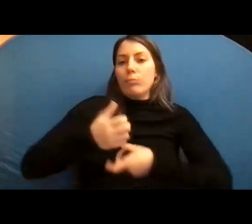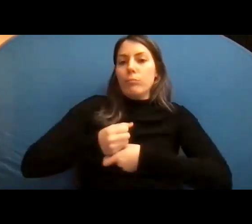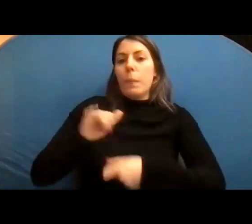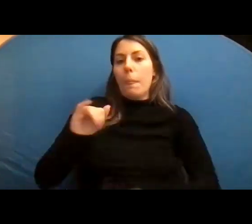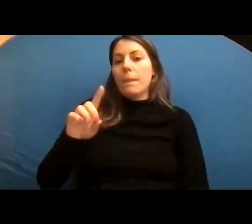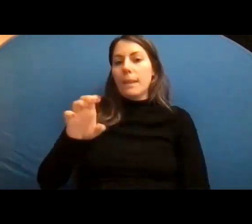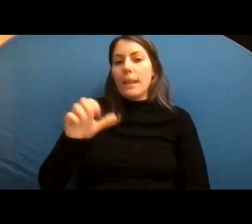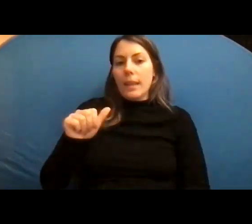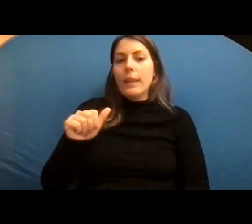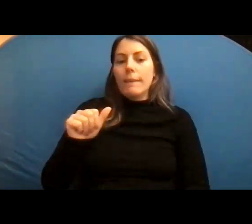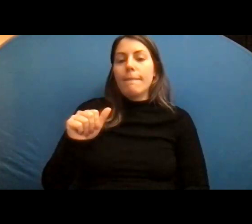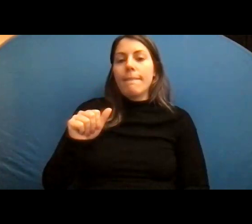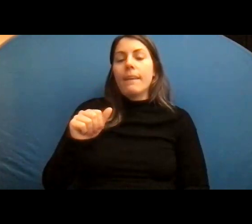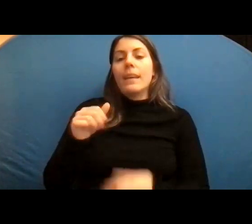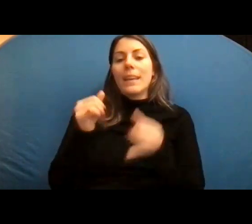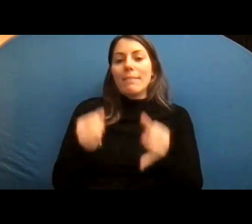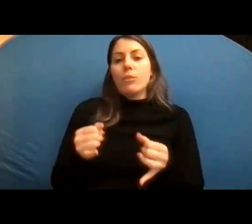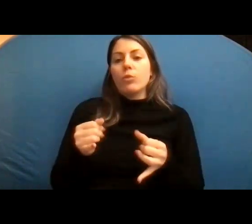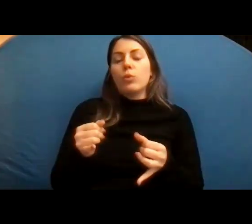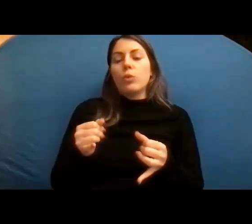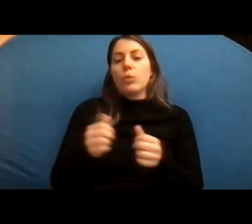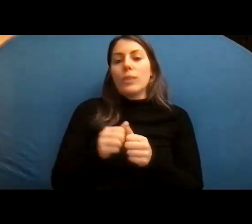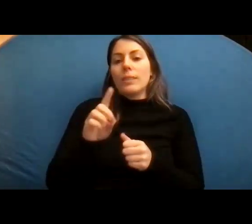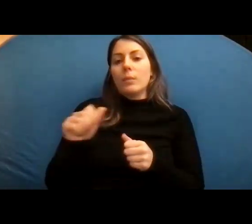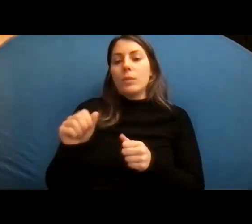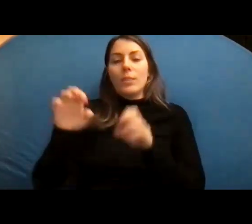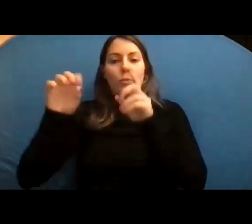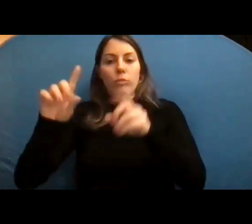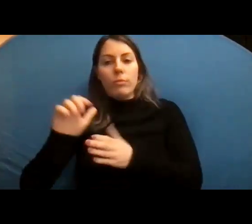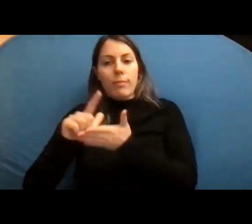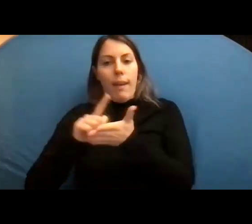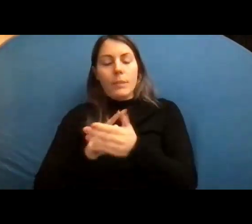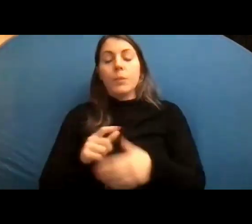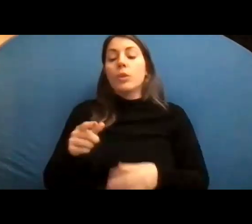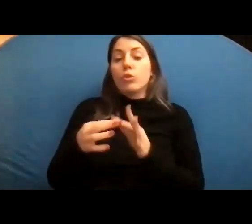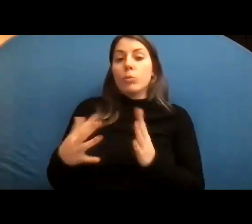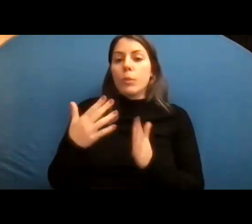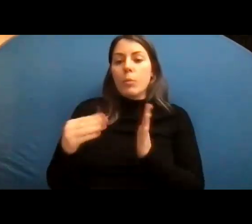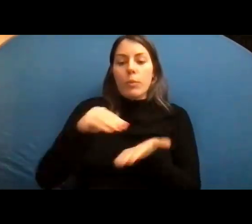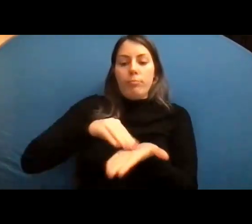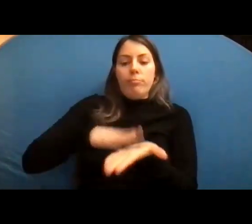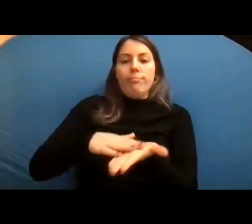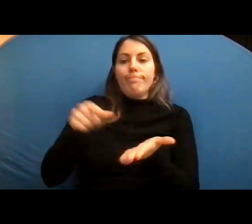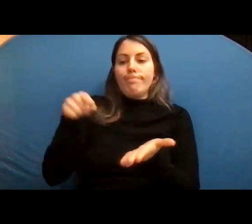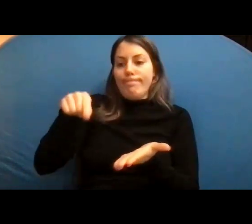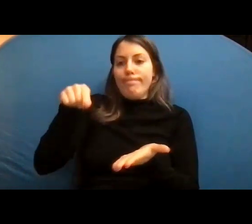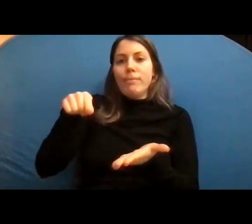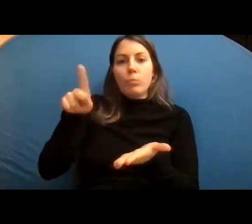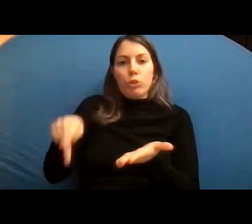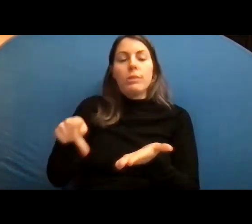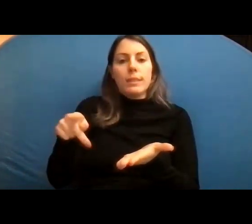with Disabilities Education Act. Okay? And so they might -- that interpreter might be listed